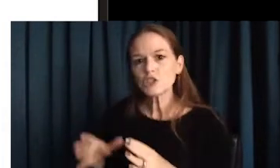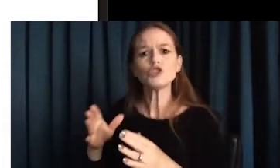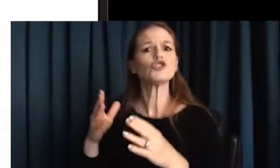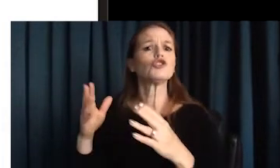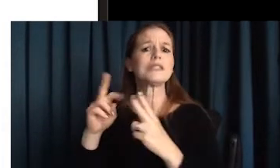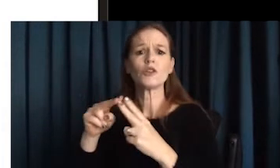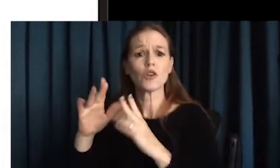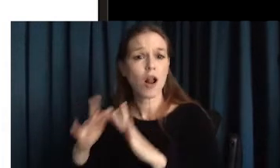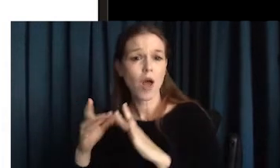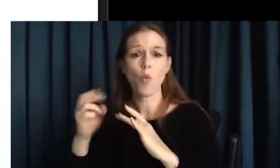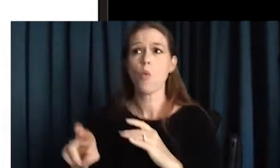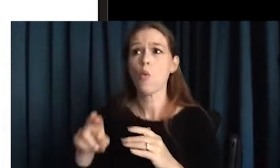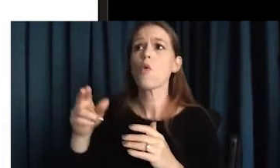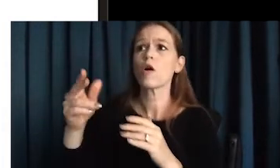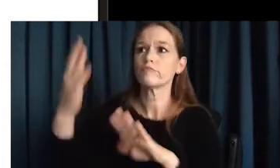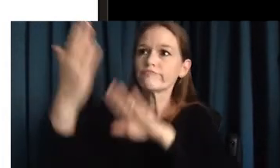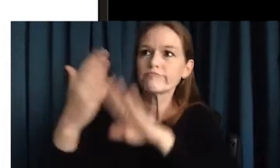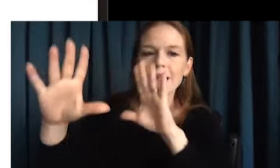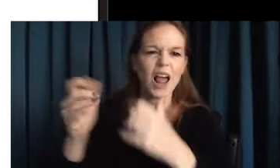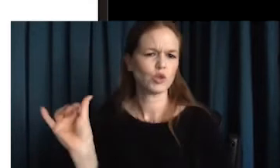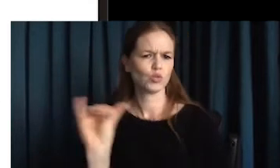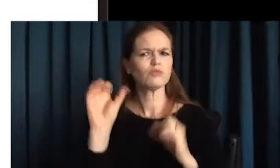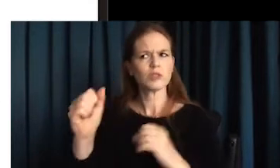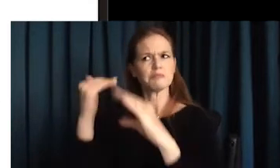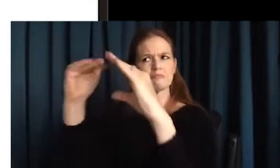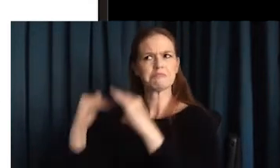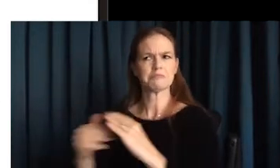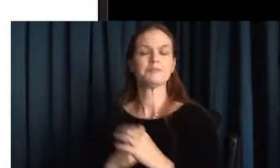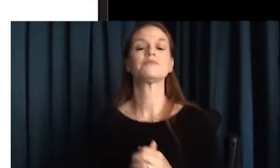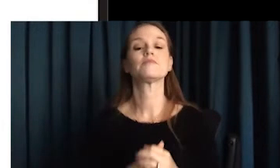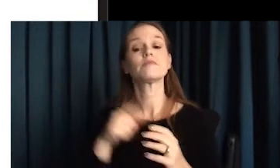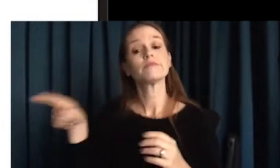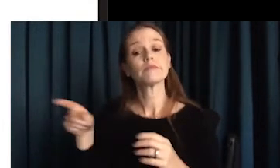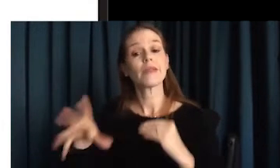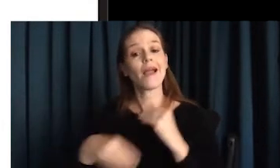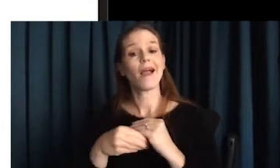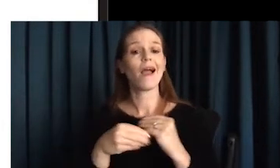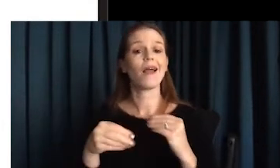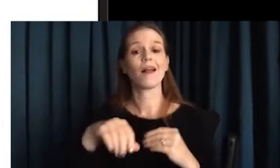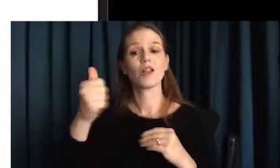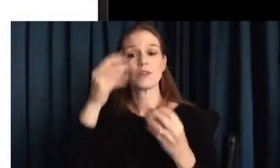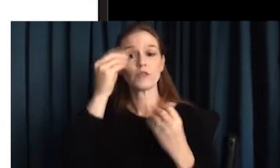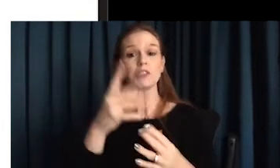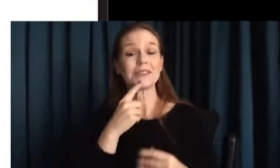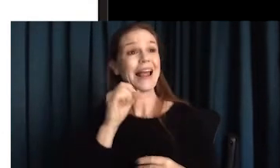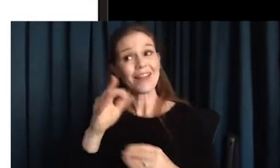He also includes some special information here. Letting you know that he wants you to include biology 100 in the subject line.